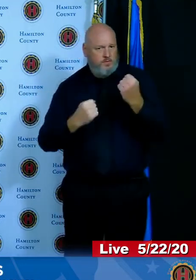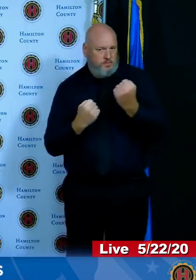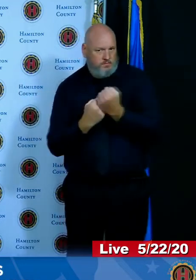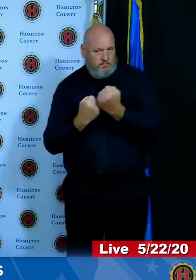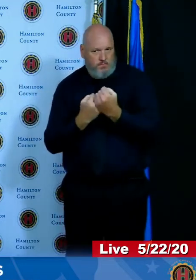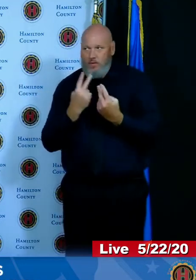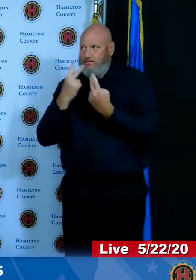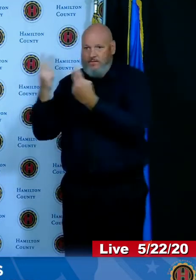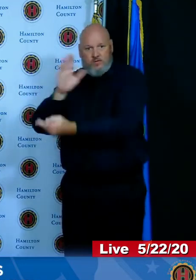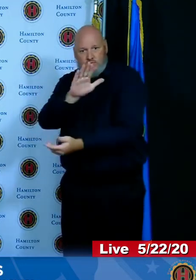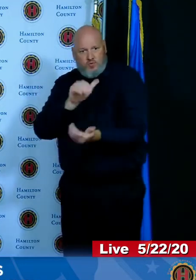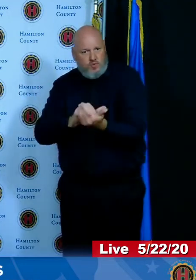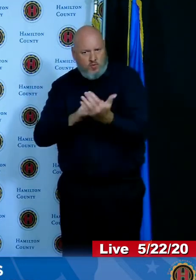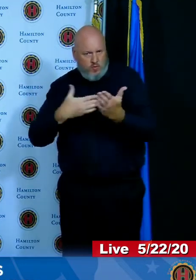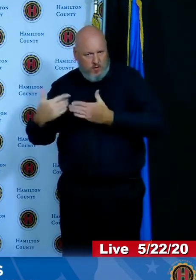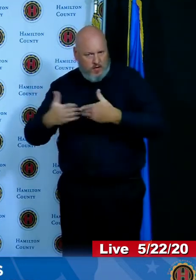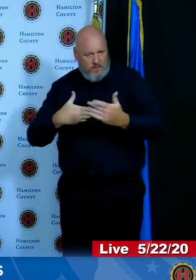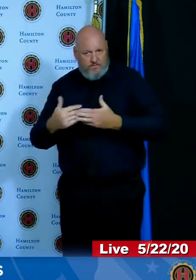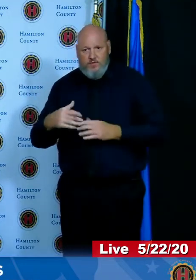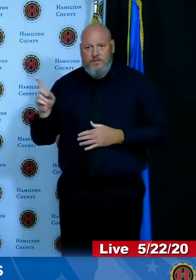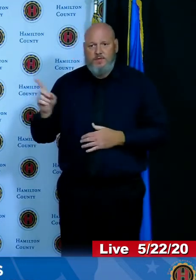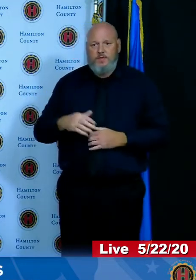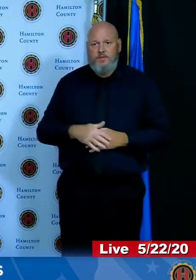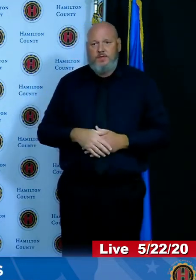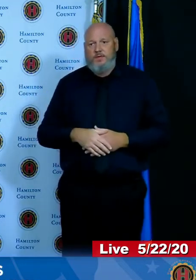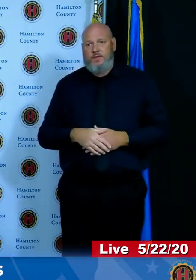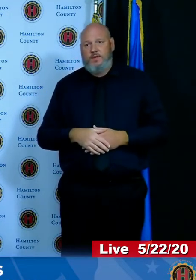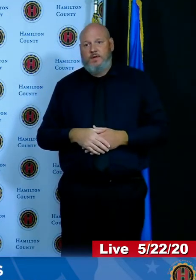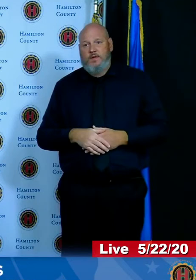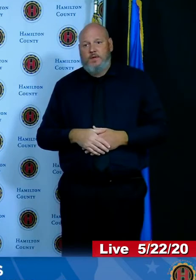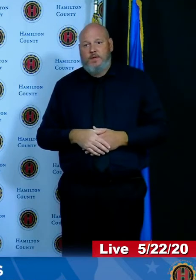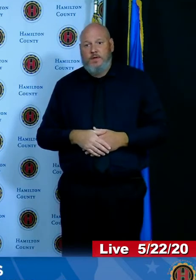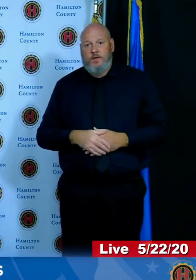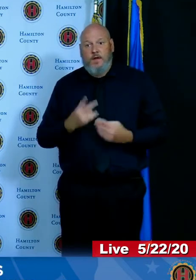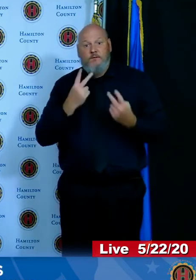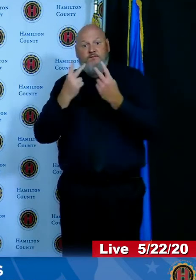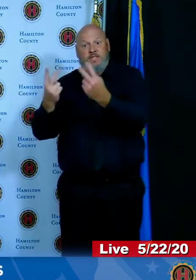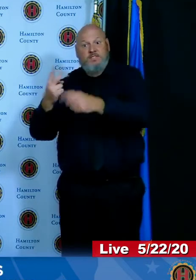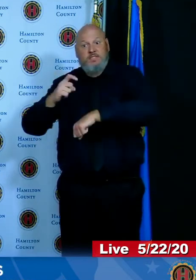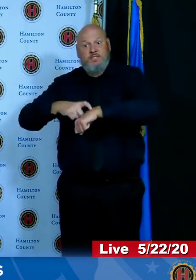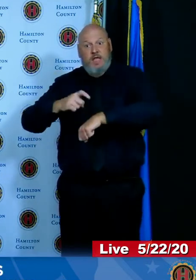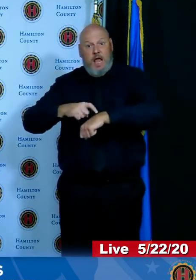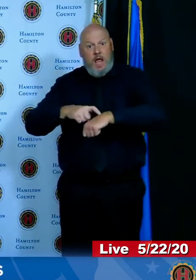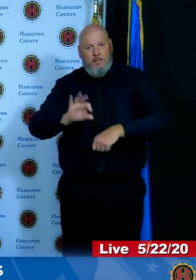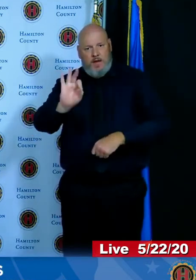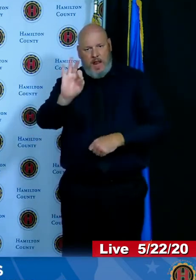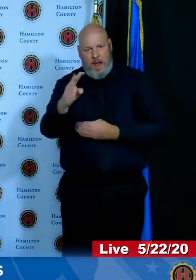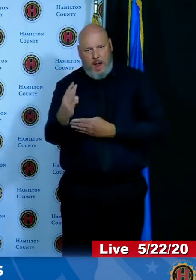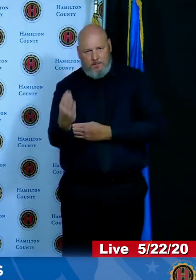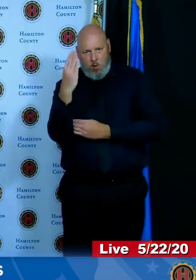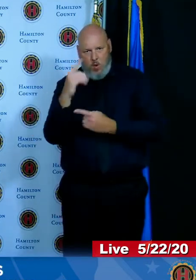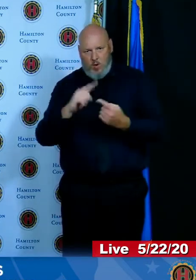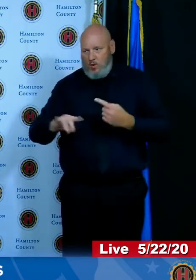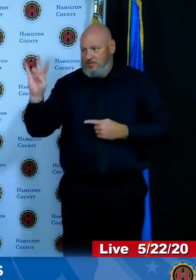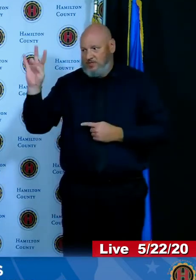hours are from 9 a.m. to 7 p.m. visitors must be older than 15 years of